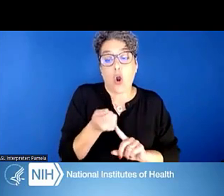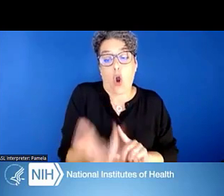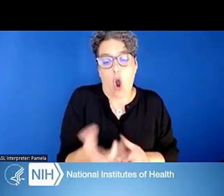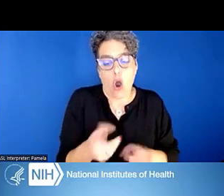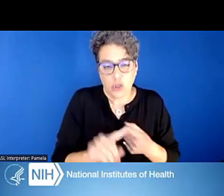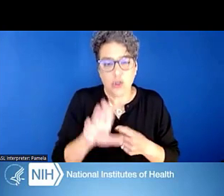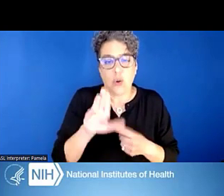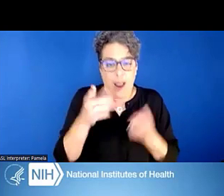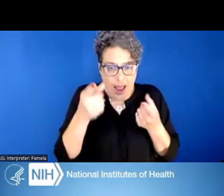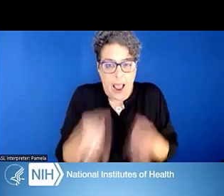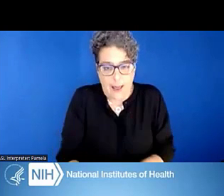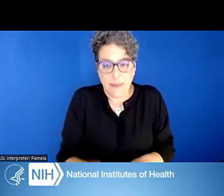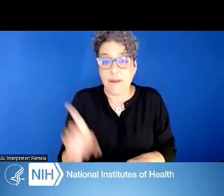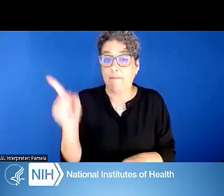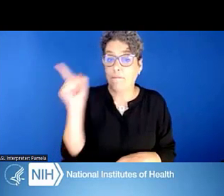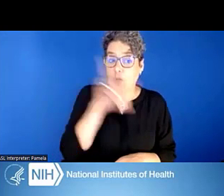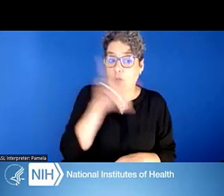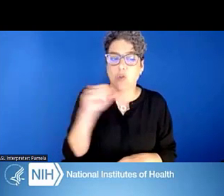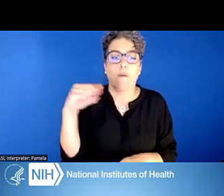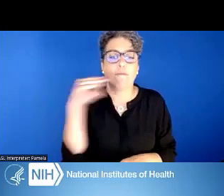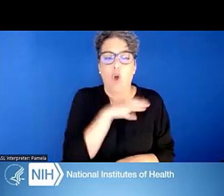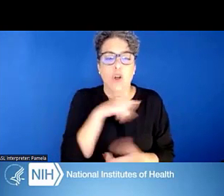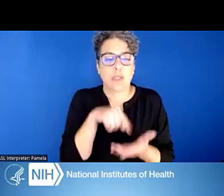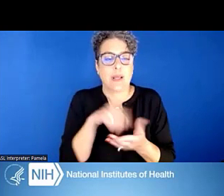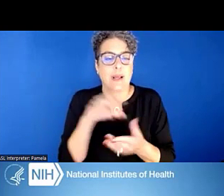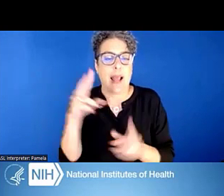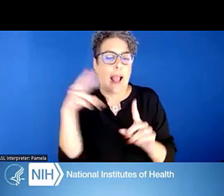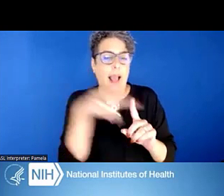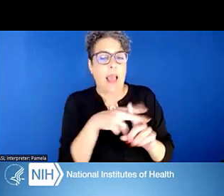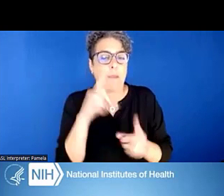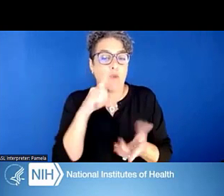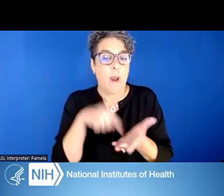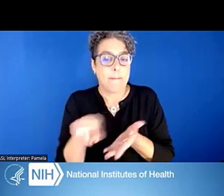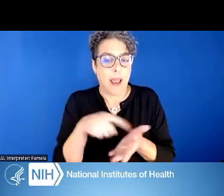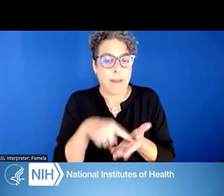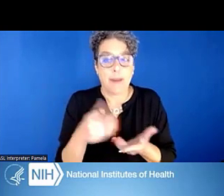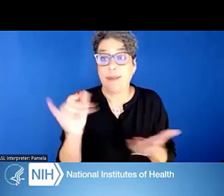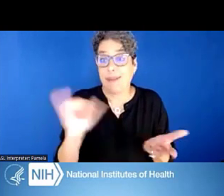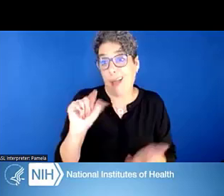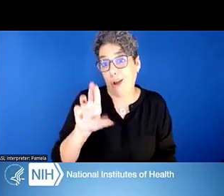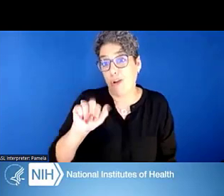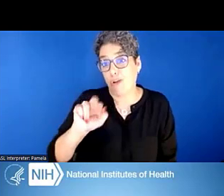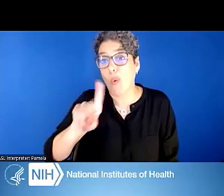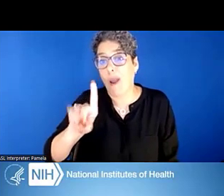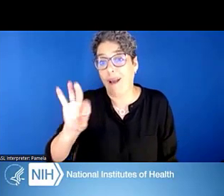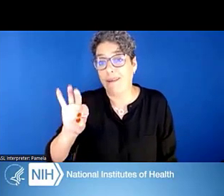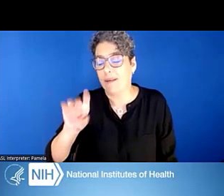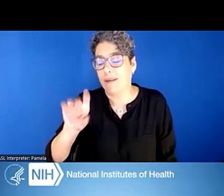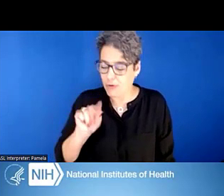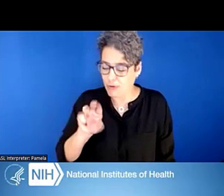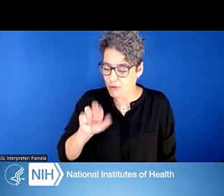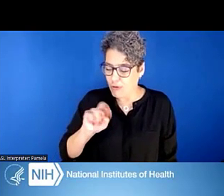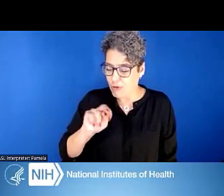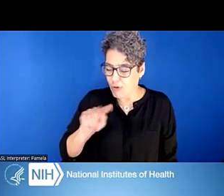for payment or approval, for instance, grant funds. This person would have knowingly made use